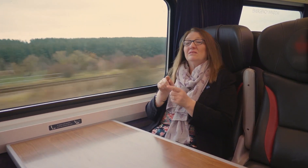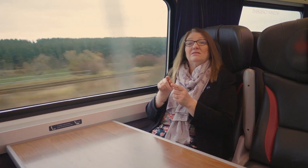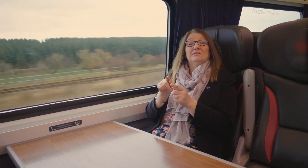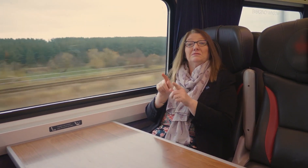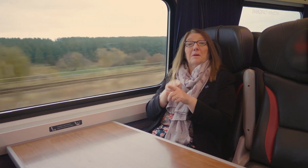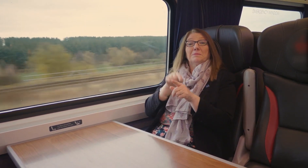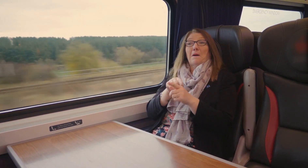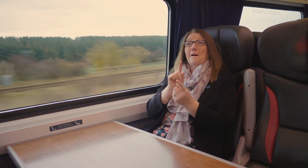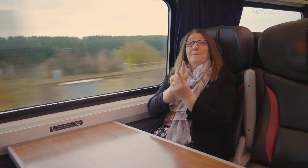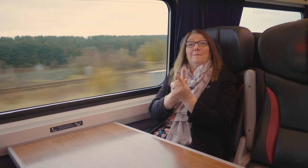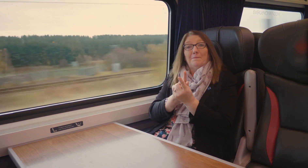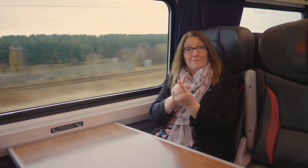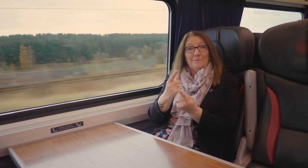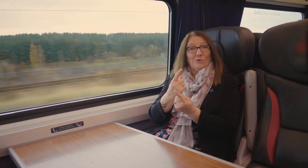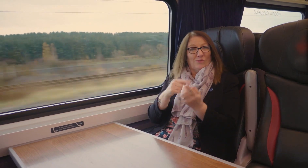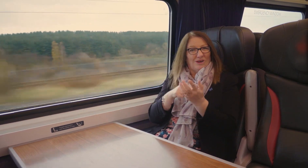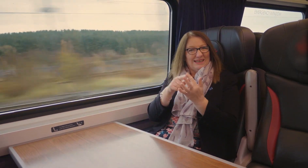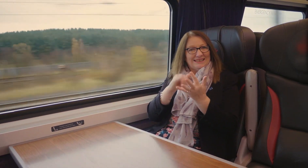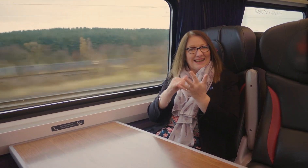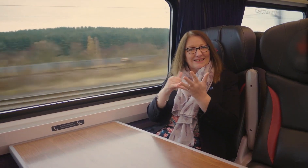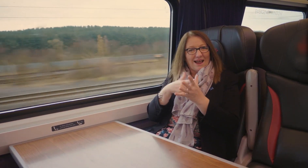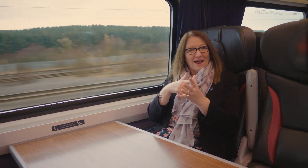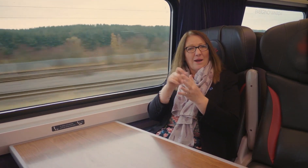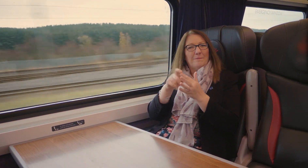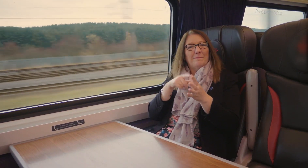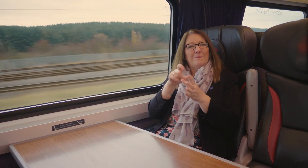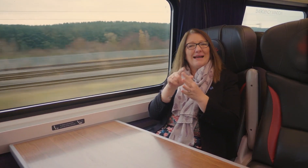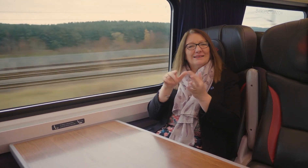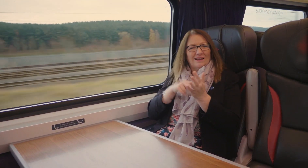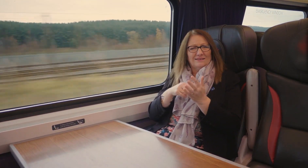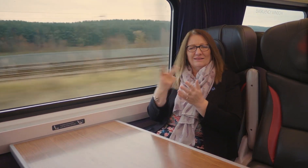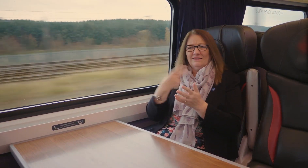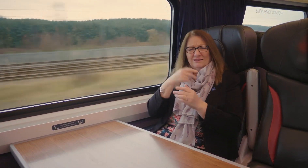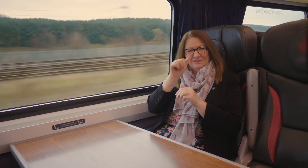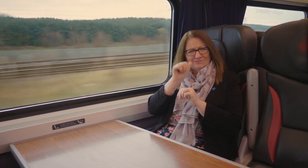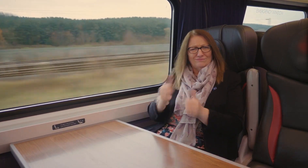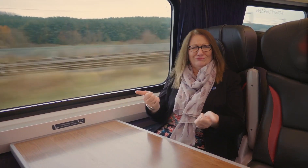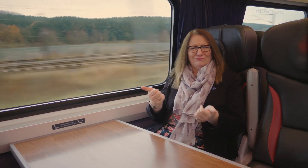At the same time, I'm meeting with my dear friend, Tessa Padden.